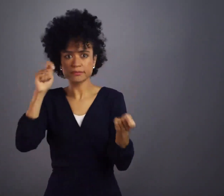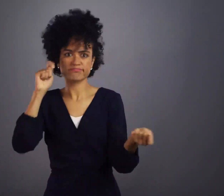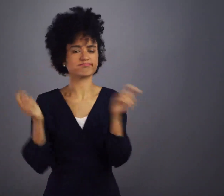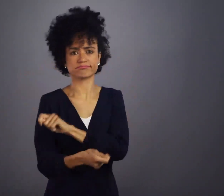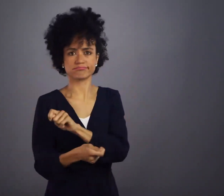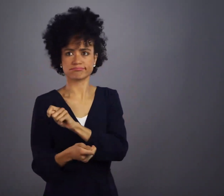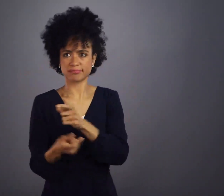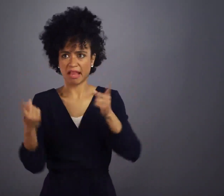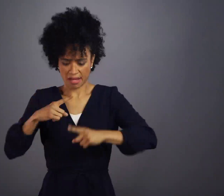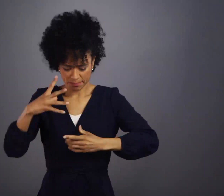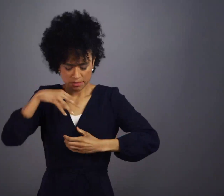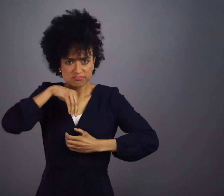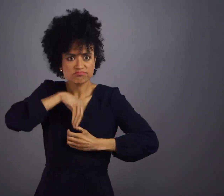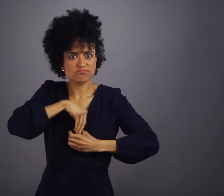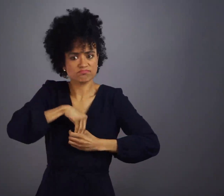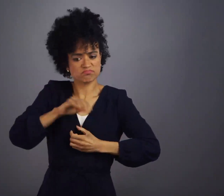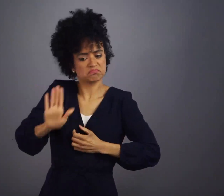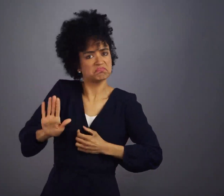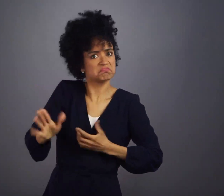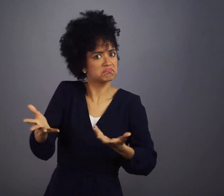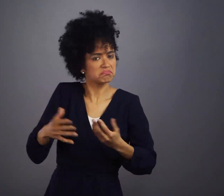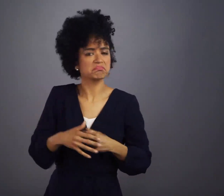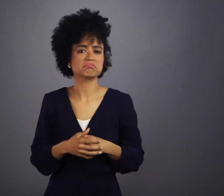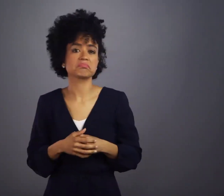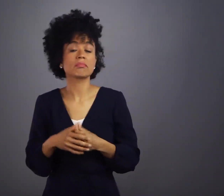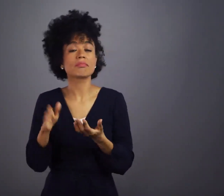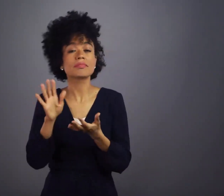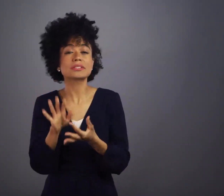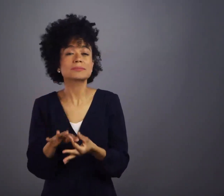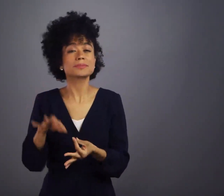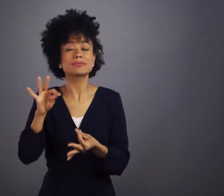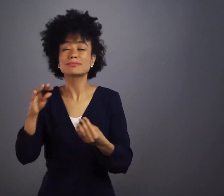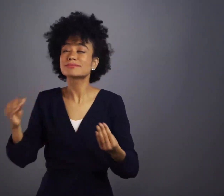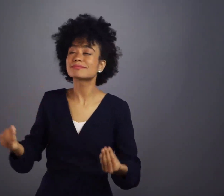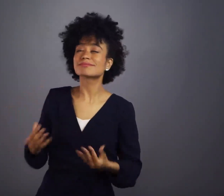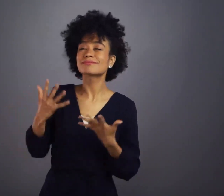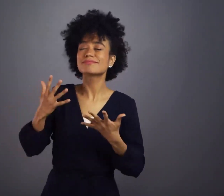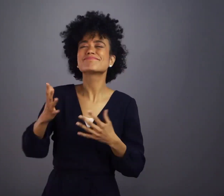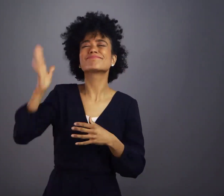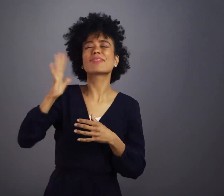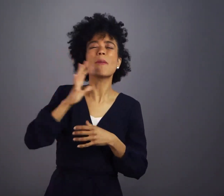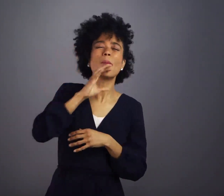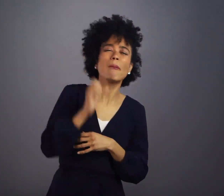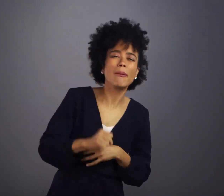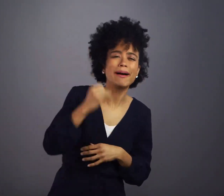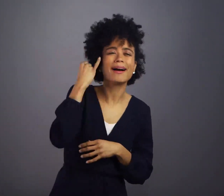To me these occurrences are phenomena. They appear to be in the nature